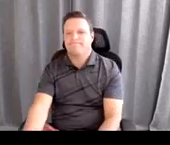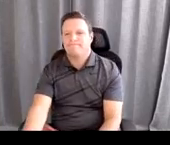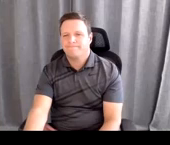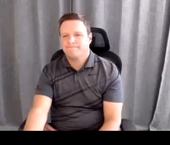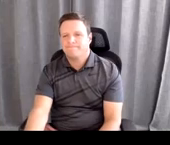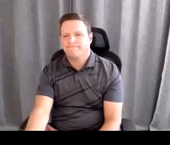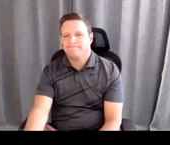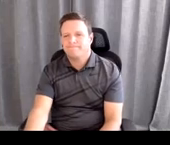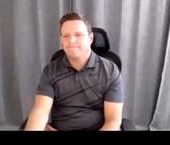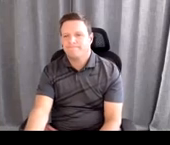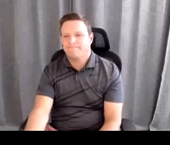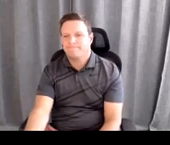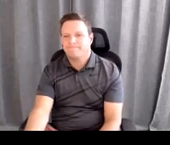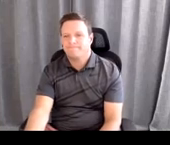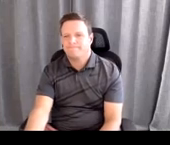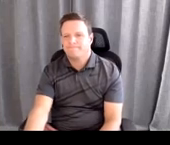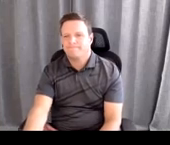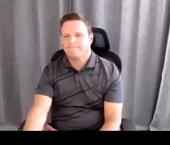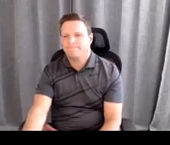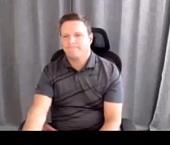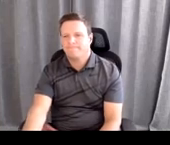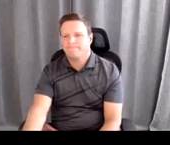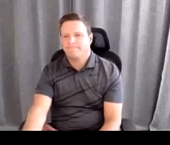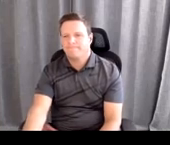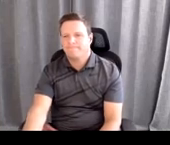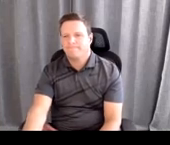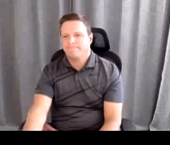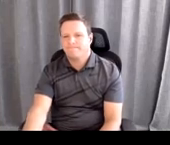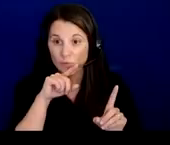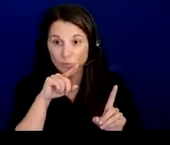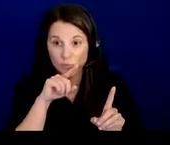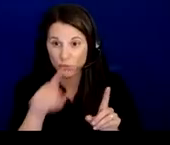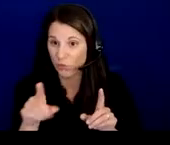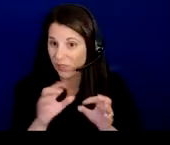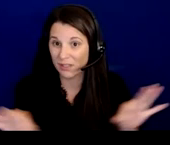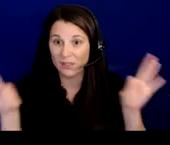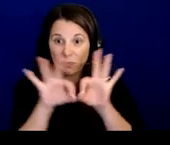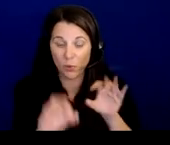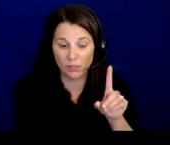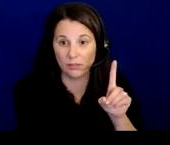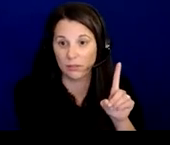why an issue exists and we do this in many of our classes, why it's happening, not just that it's happening,